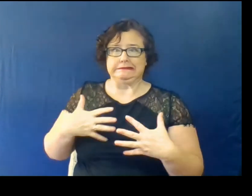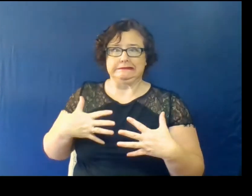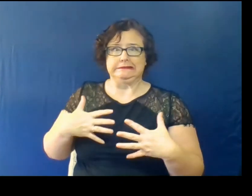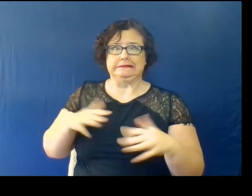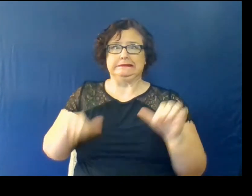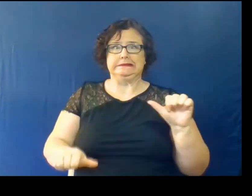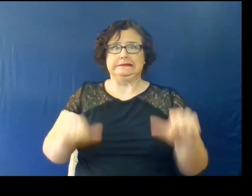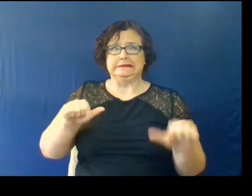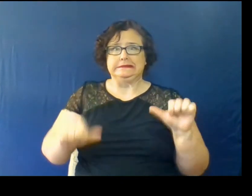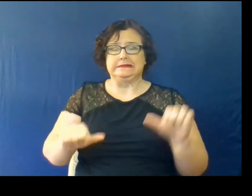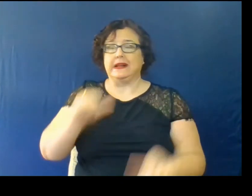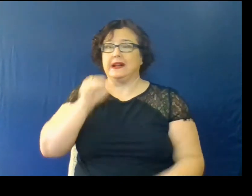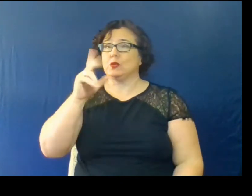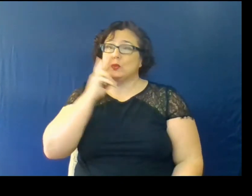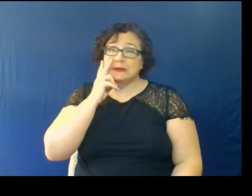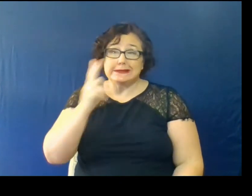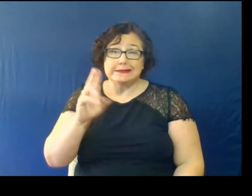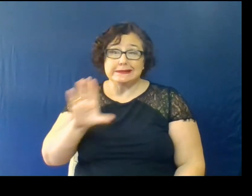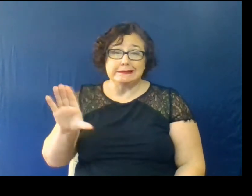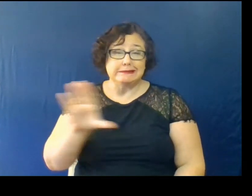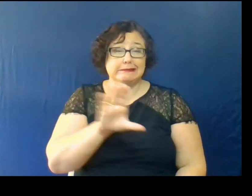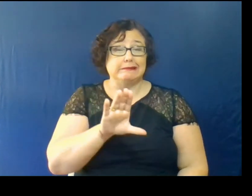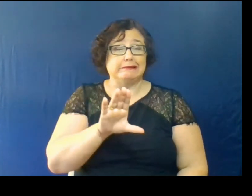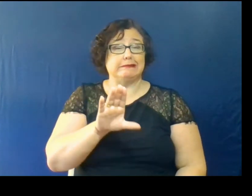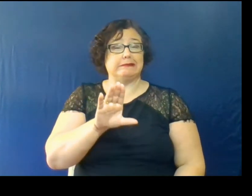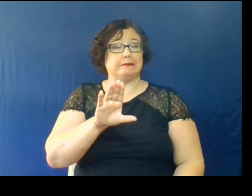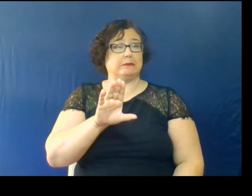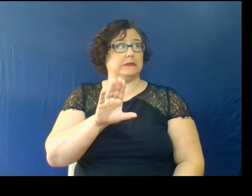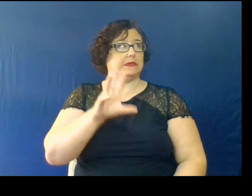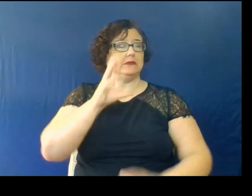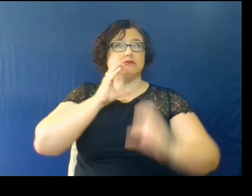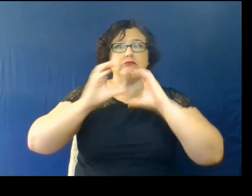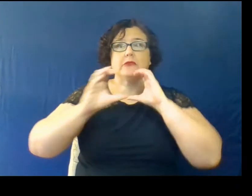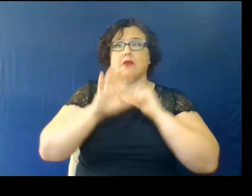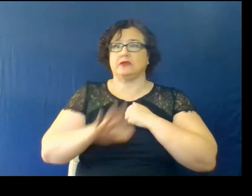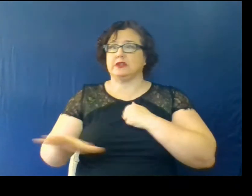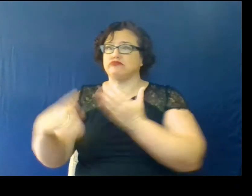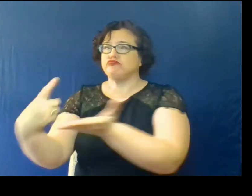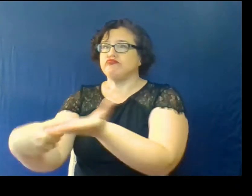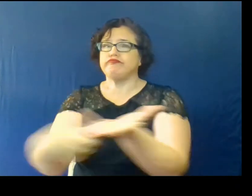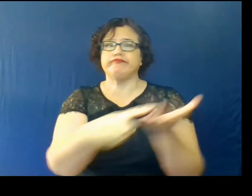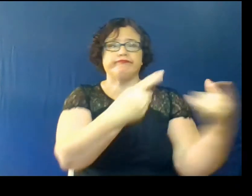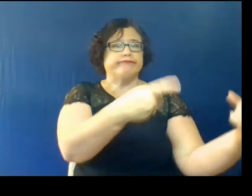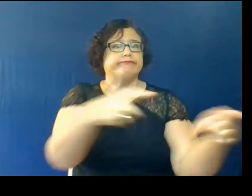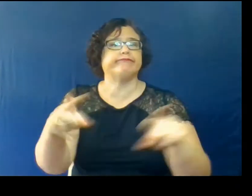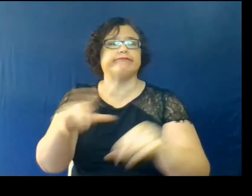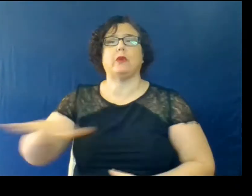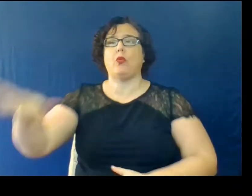reflected in the various conversations that were happening around voting in this country. And I was